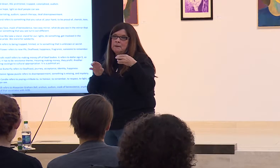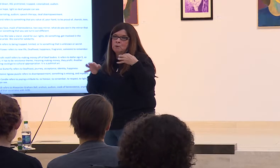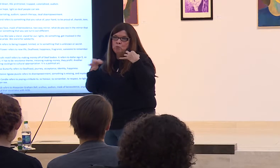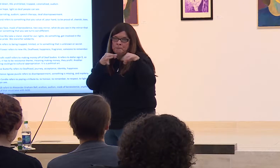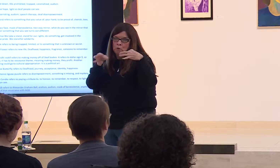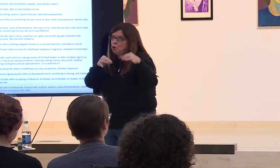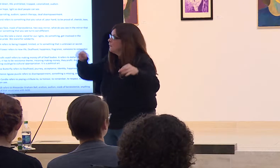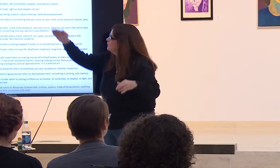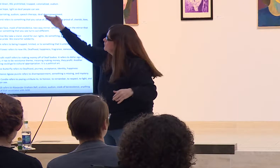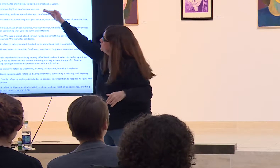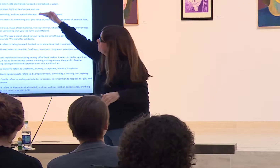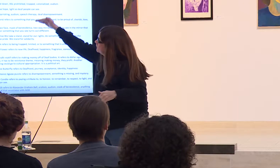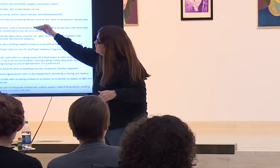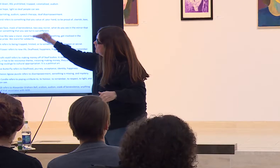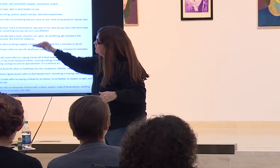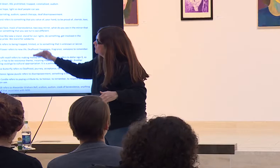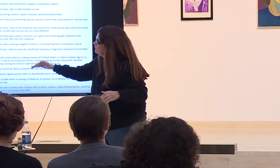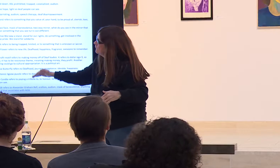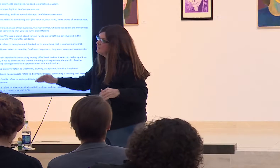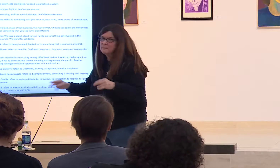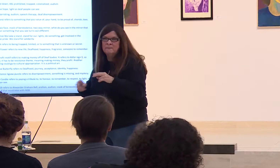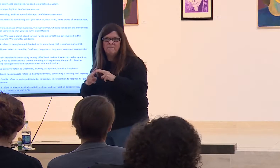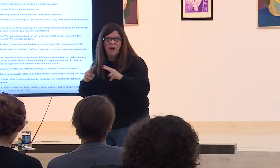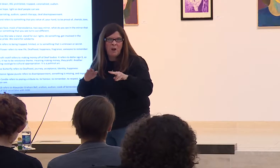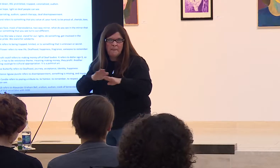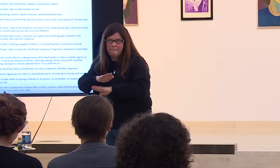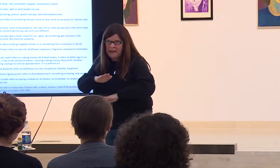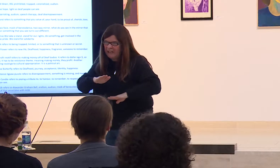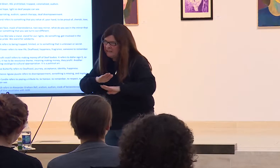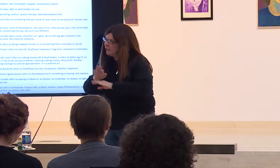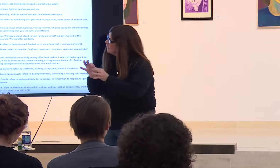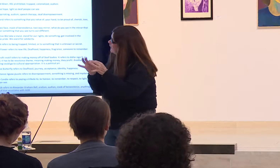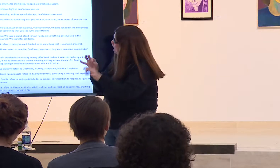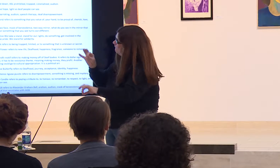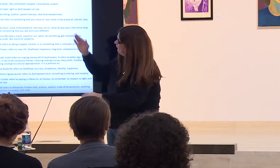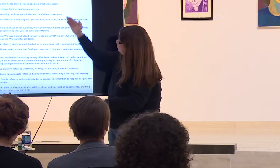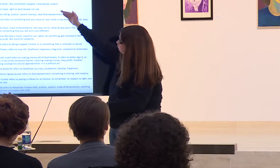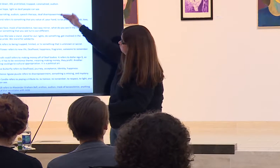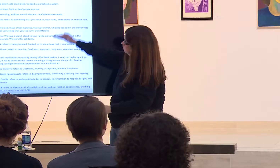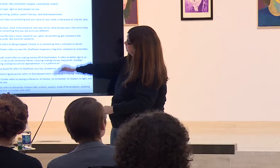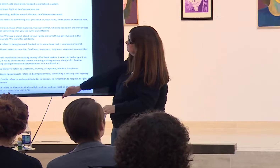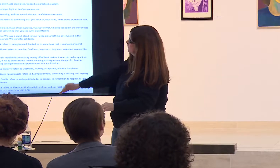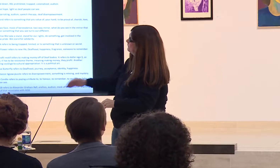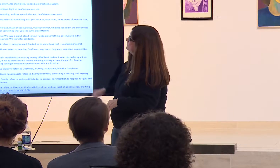So, after having a motif for each day, I decided to give a little bit of description